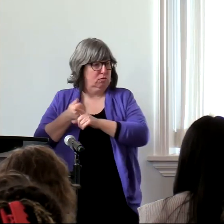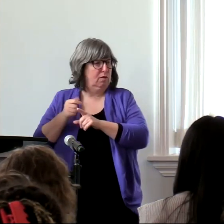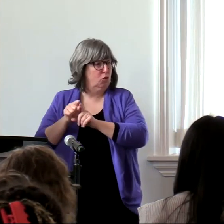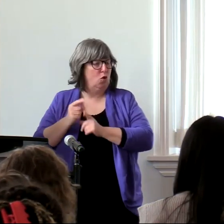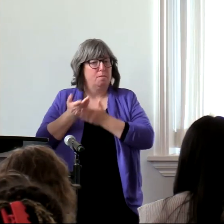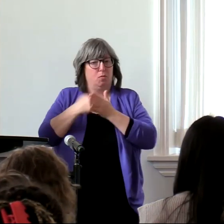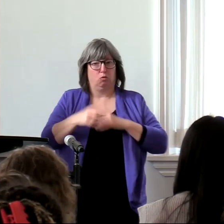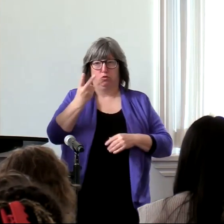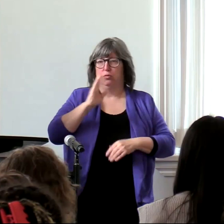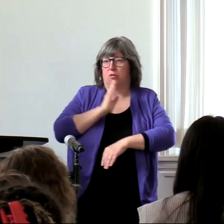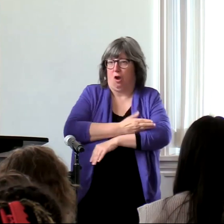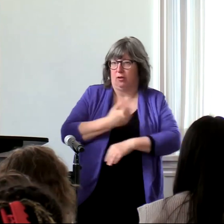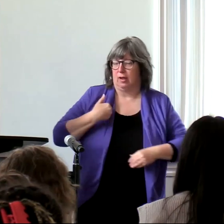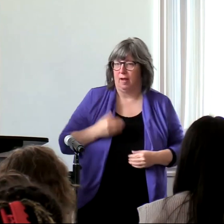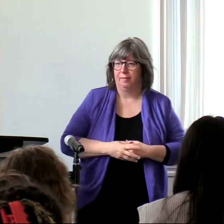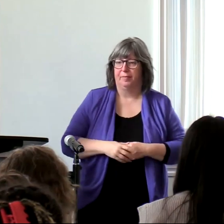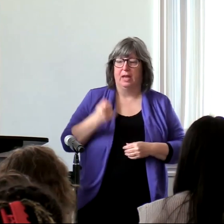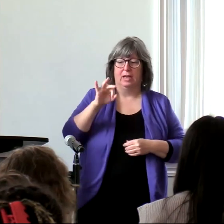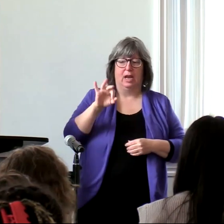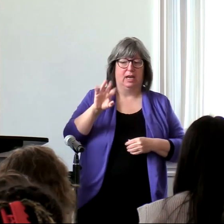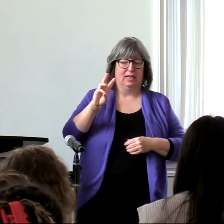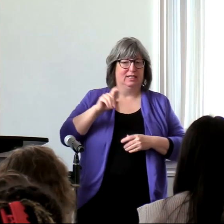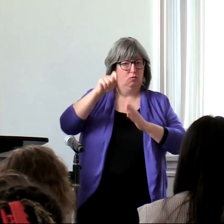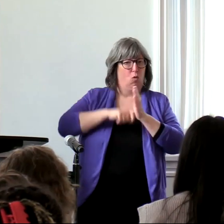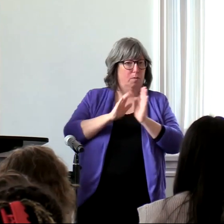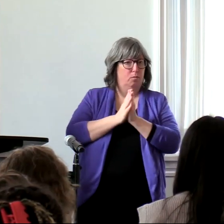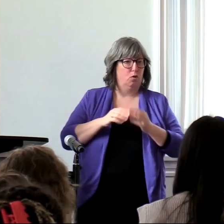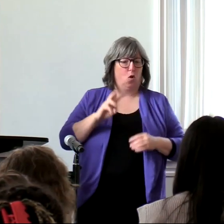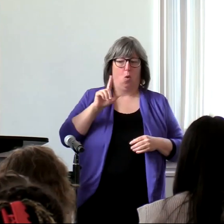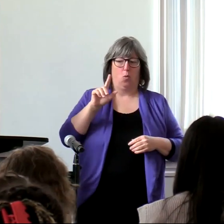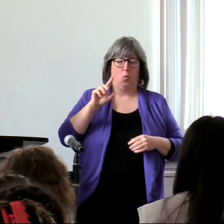In 1996, he published an autobiography, Wheels to Victory,